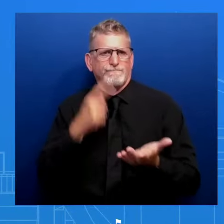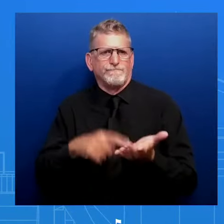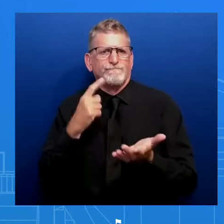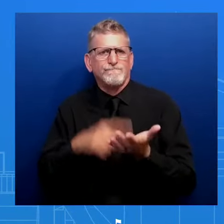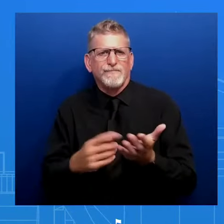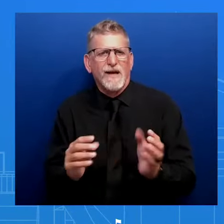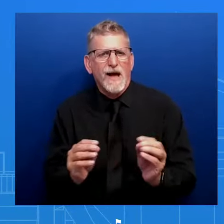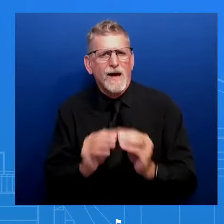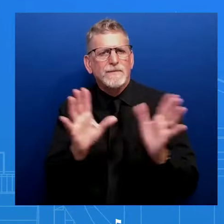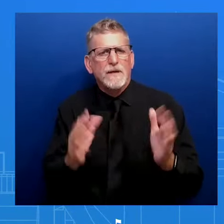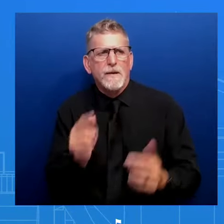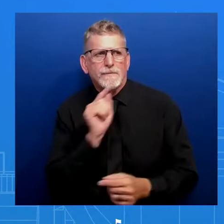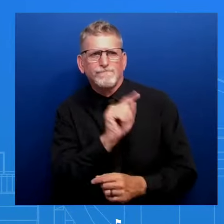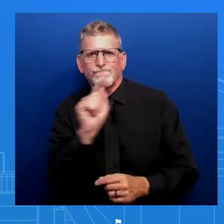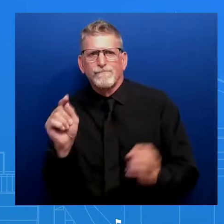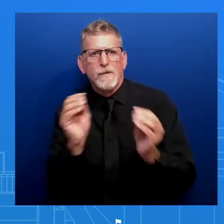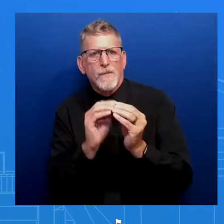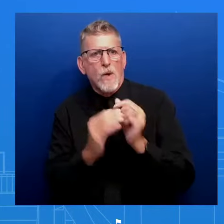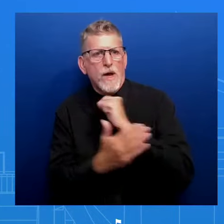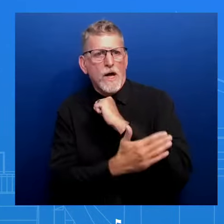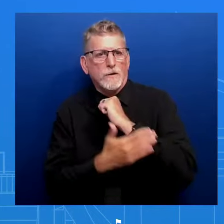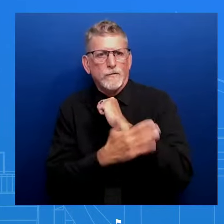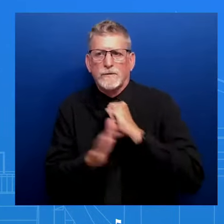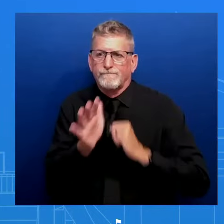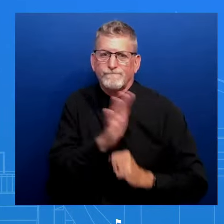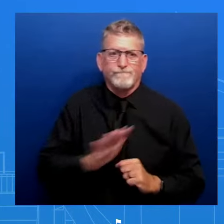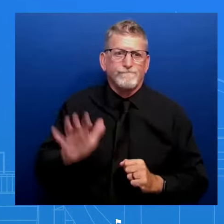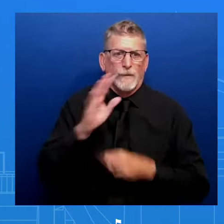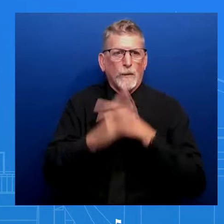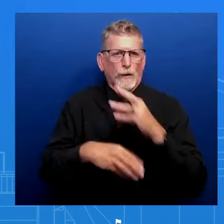are seeing the risks and, quite frankly,